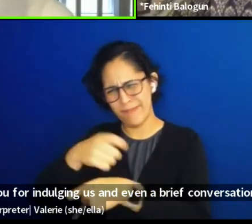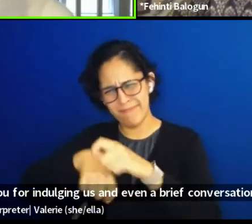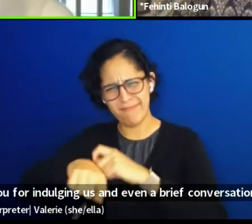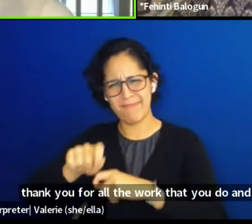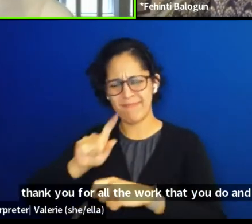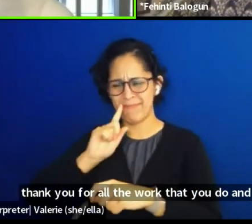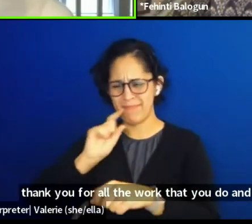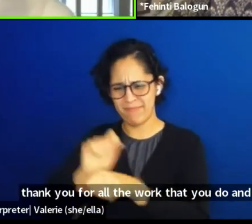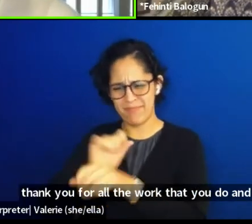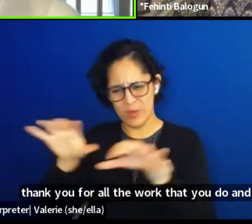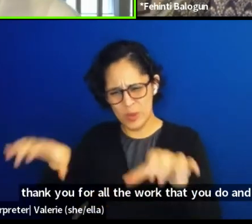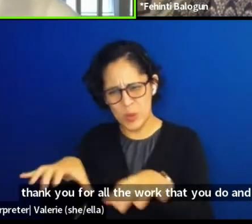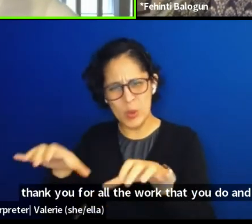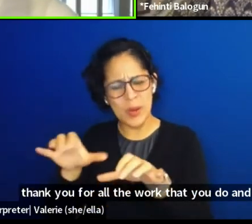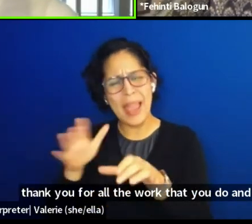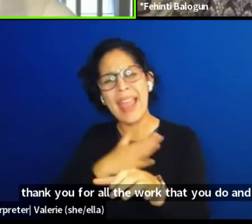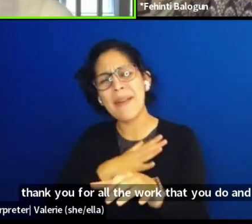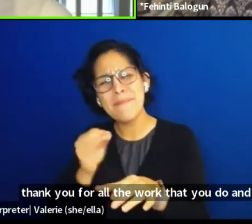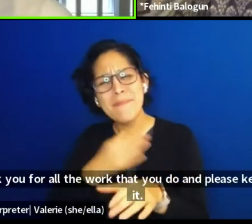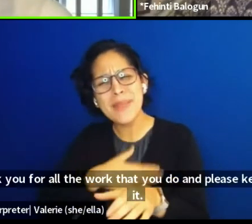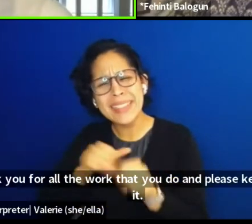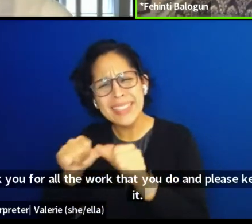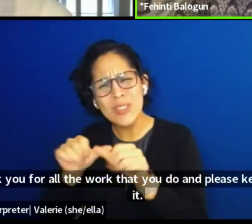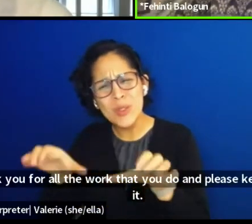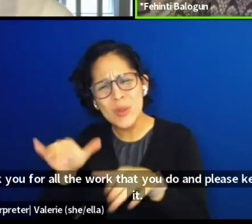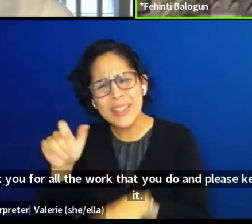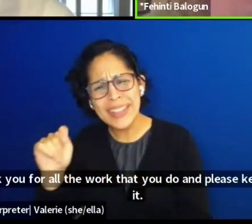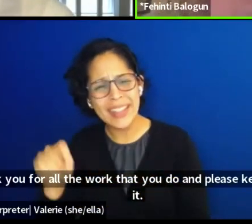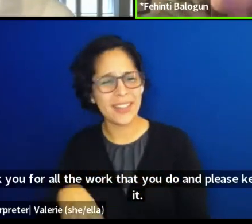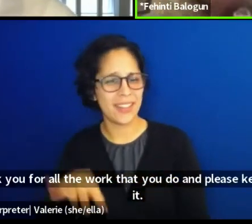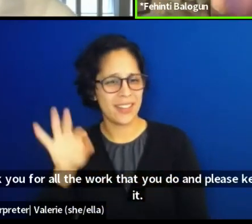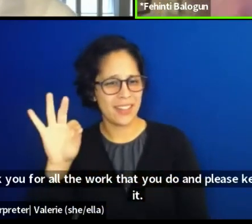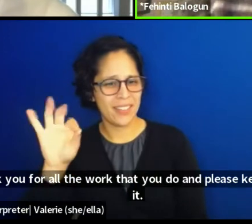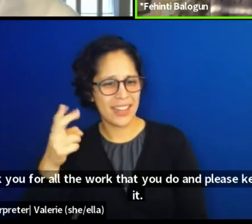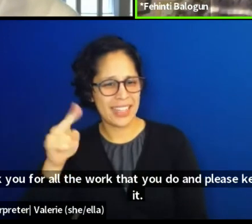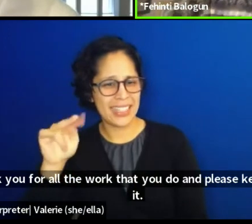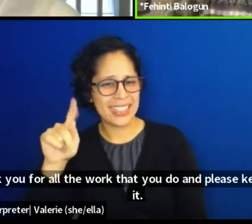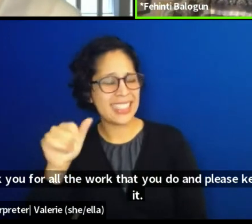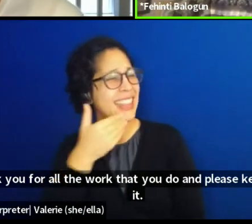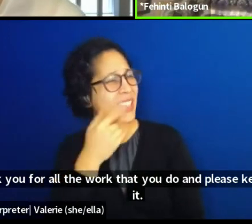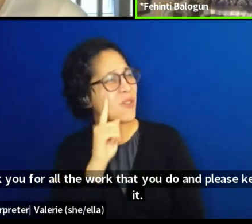and please keep doing it. Thank you for having me, thanks everyone.